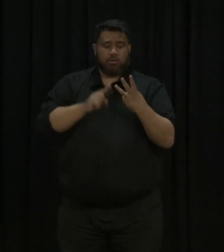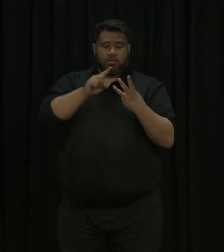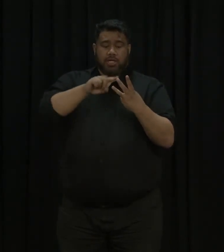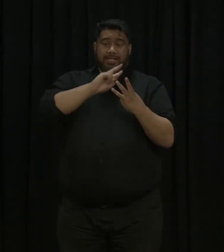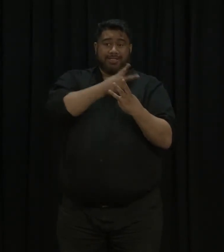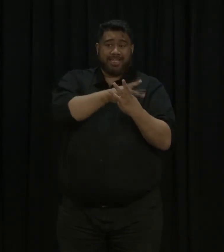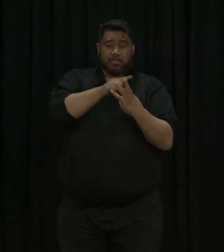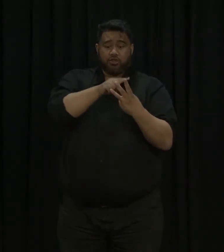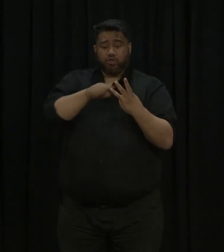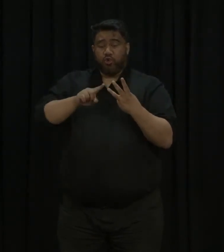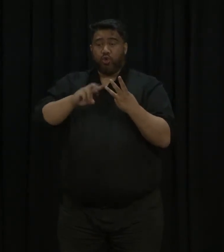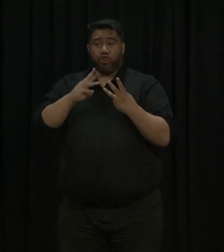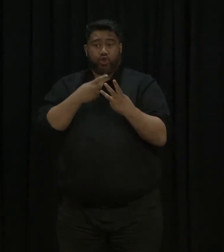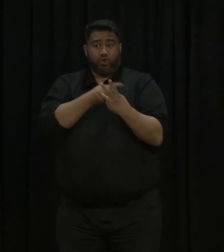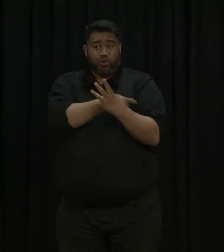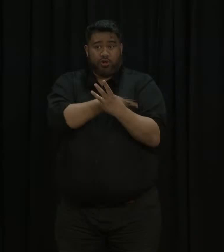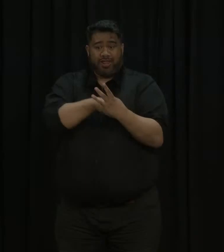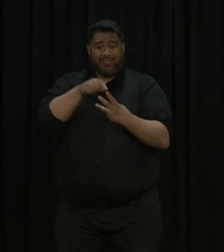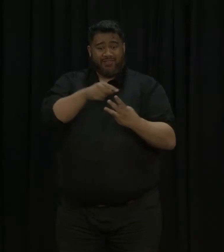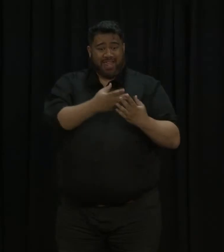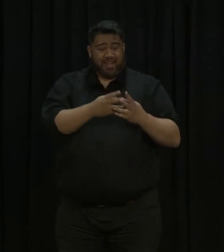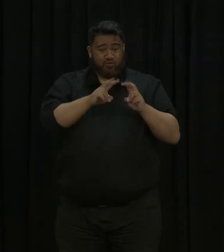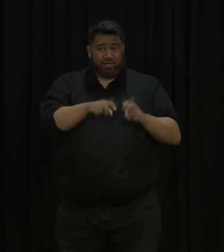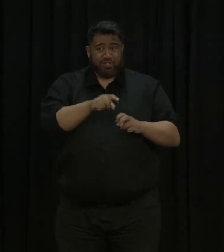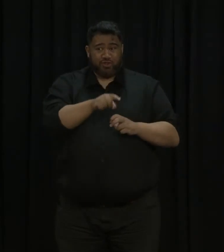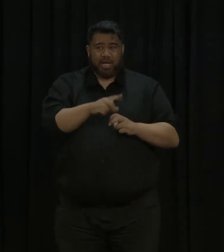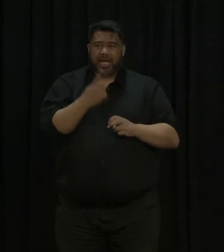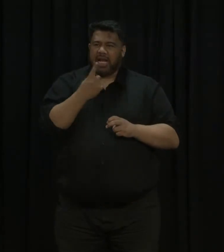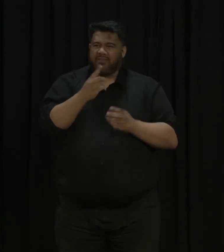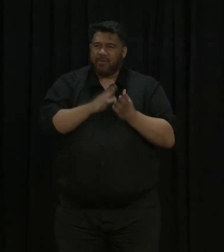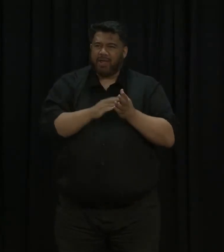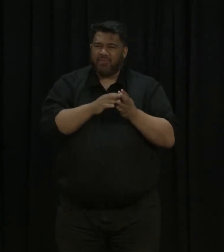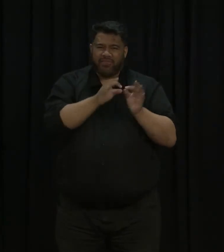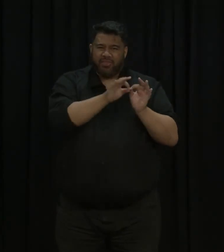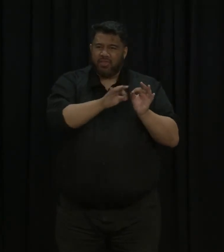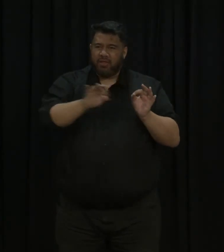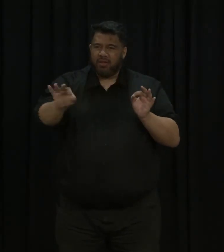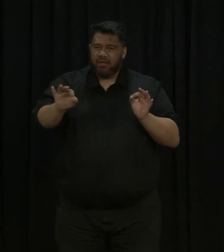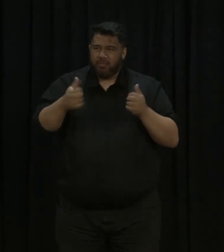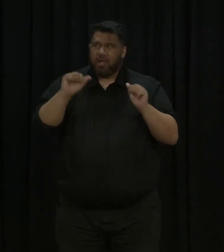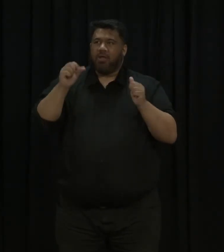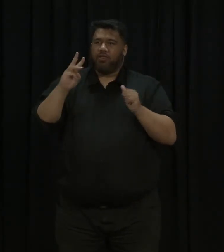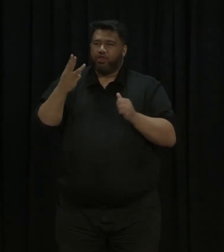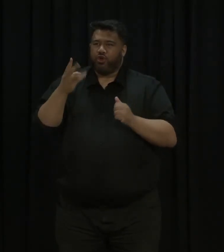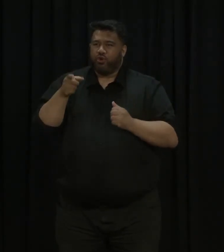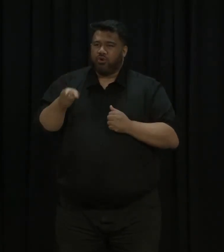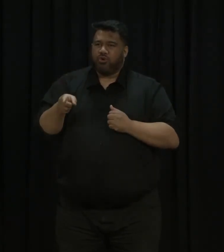lift peoples, reduce people's likelihood of being hospitalised due to serious illness. That was right up to the mid- 90s again. The important thing is that the